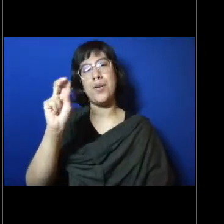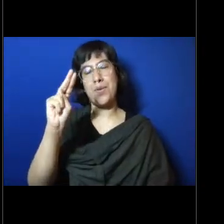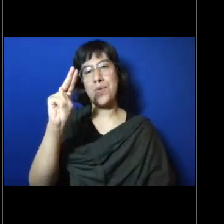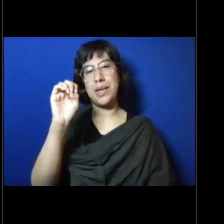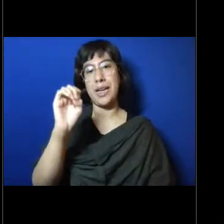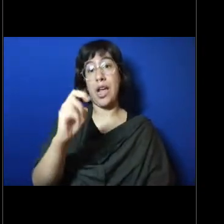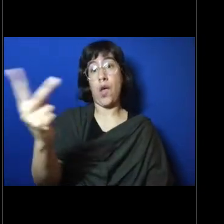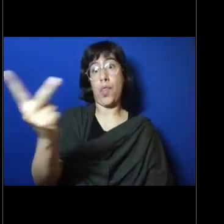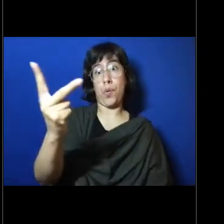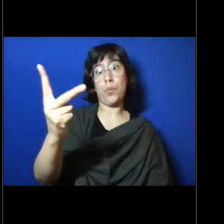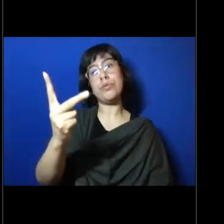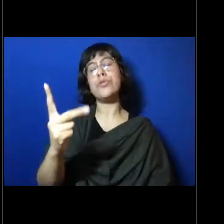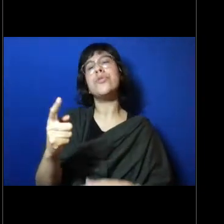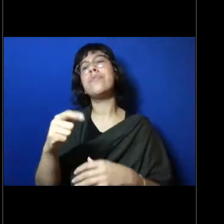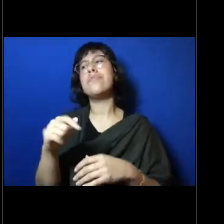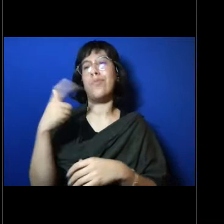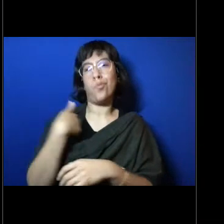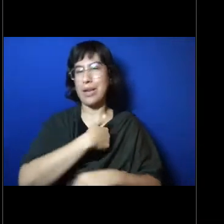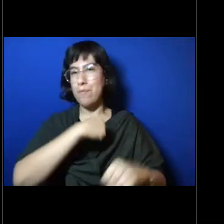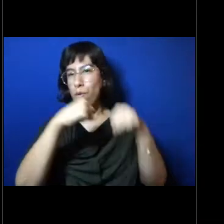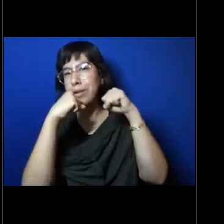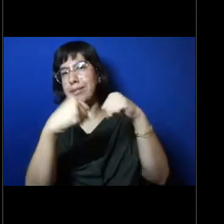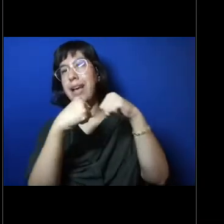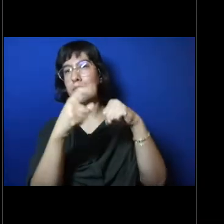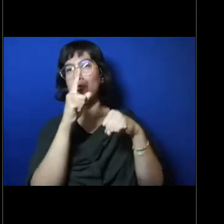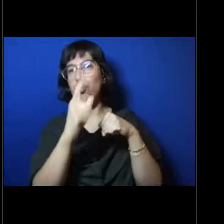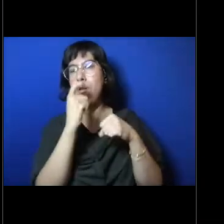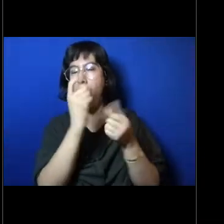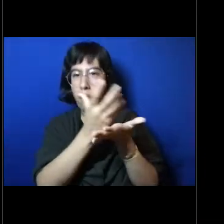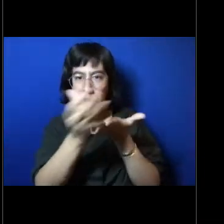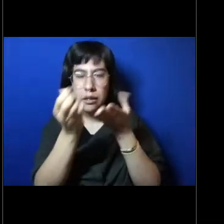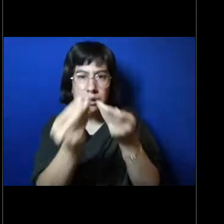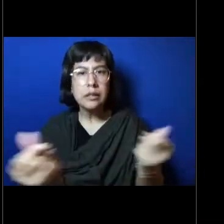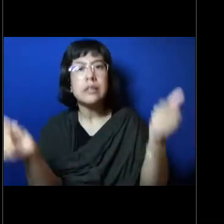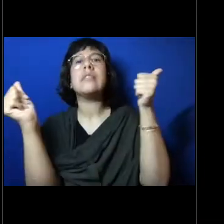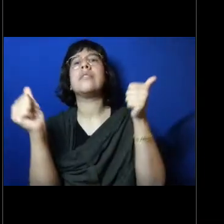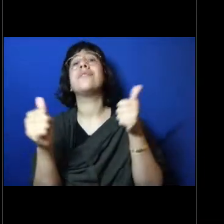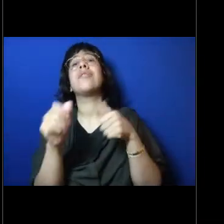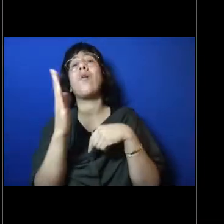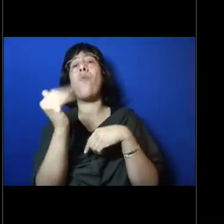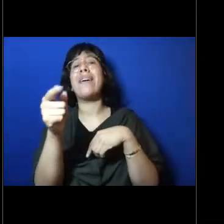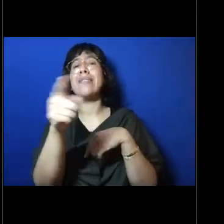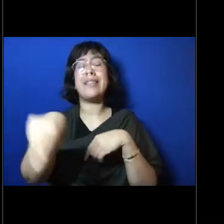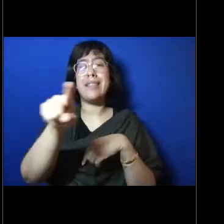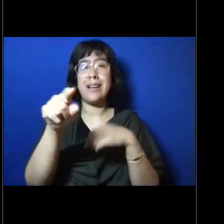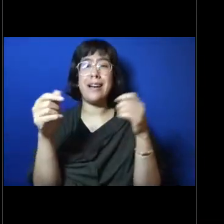by the Endangered Species Act. Both of them their populations dwindled to a point